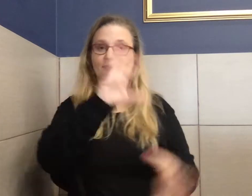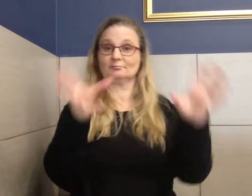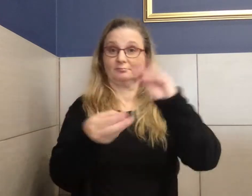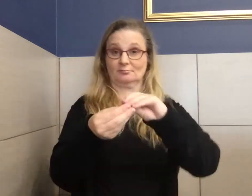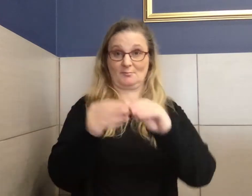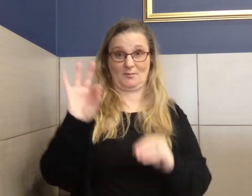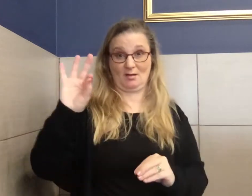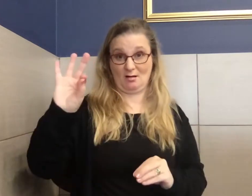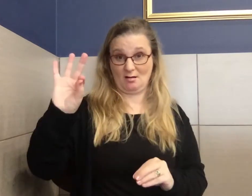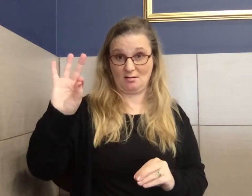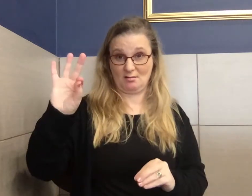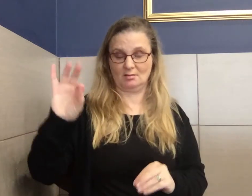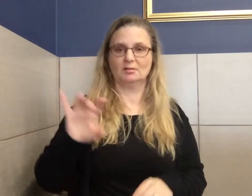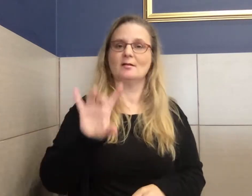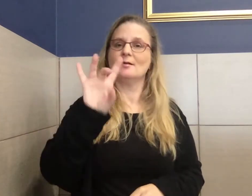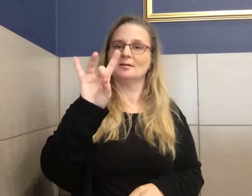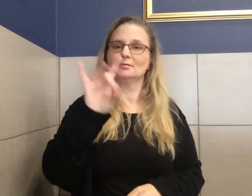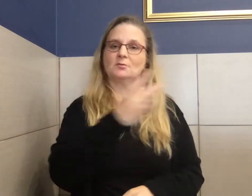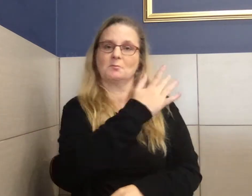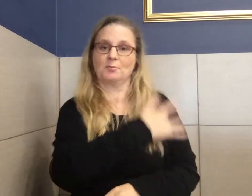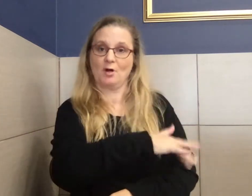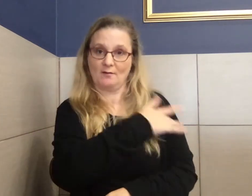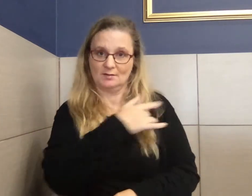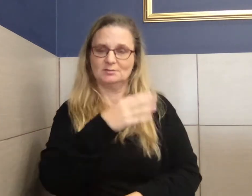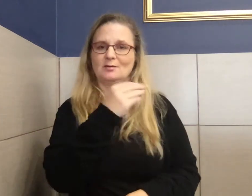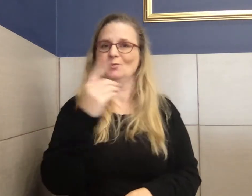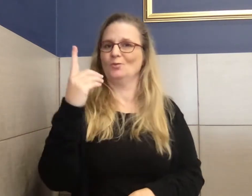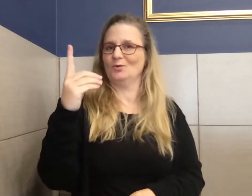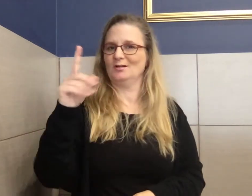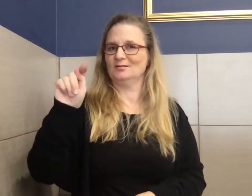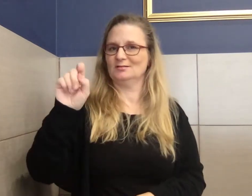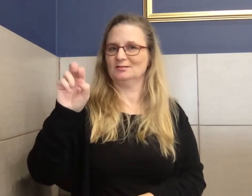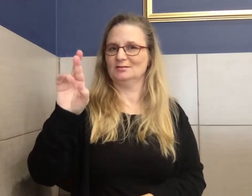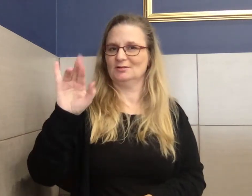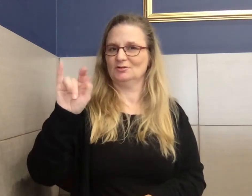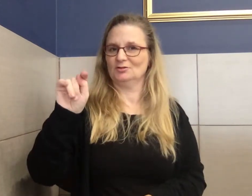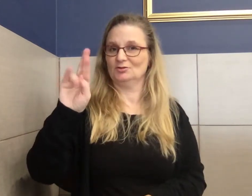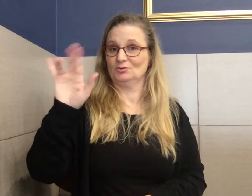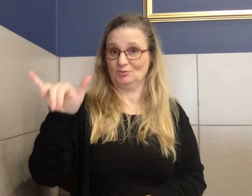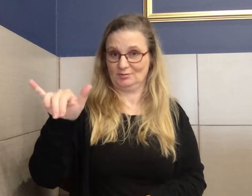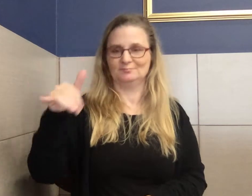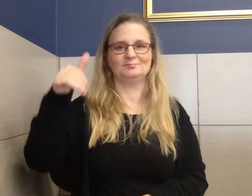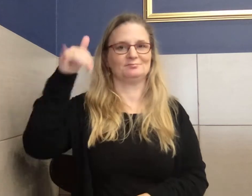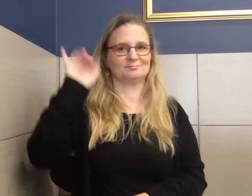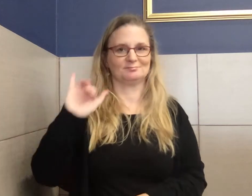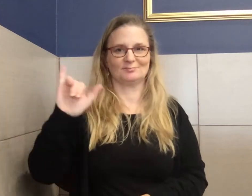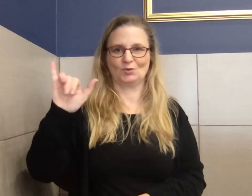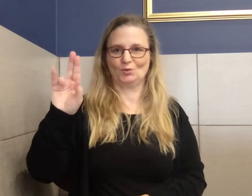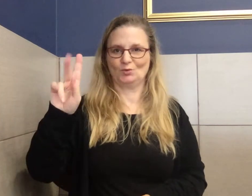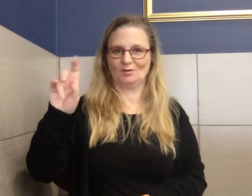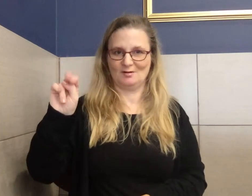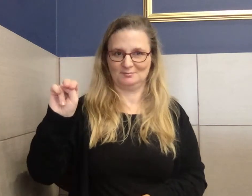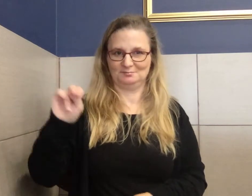Totalling 9 areas. 8 provinces and 1 territory, Yukon.